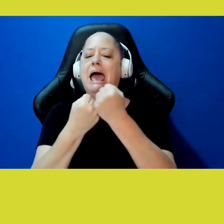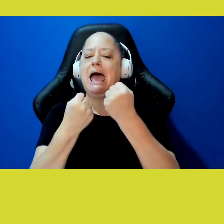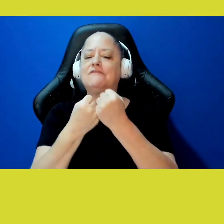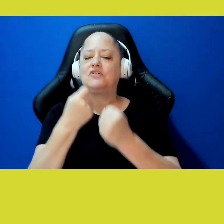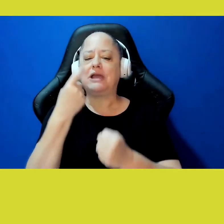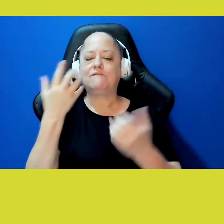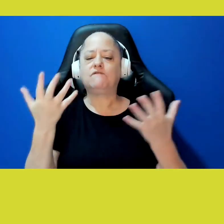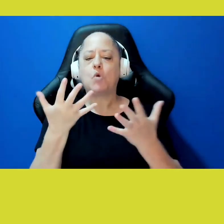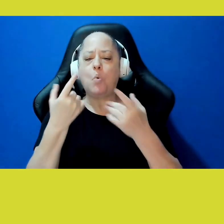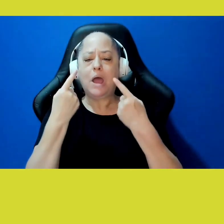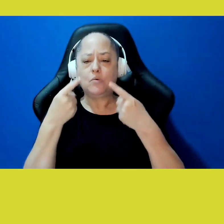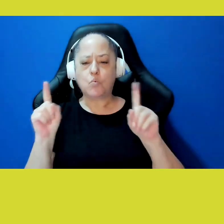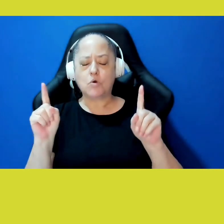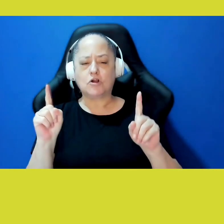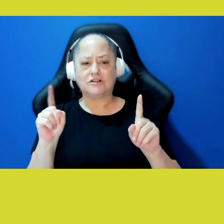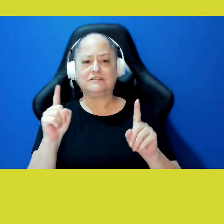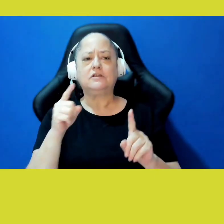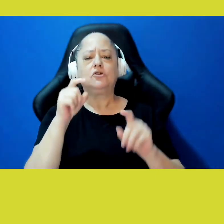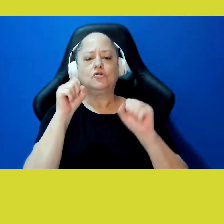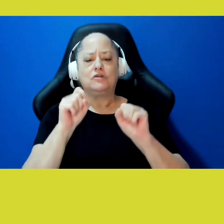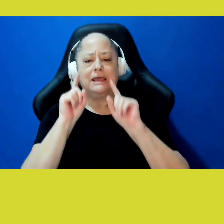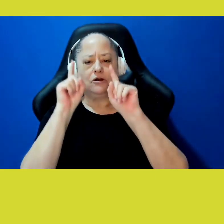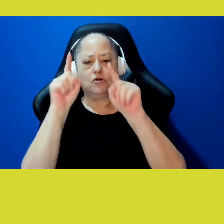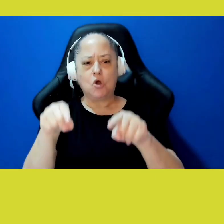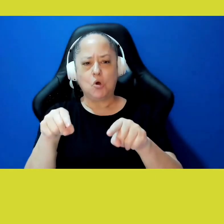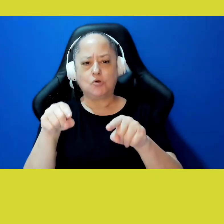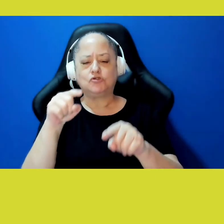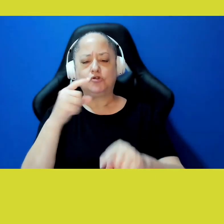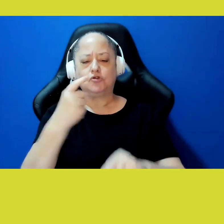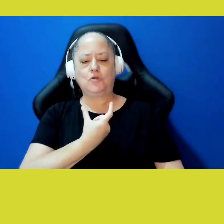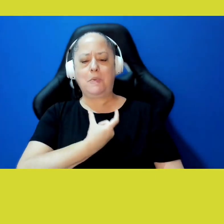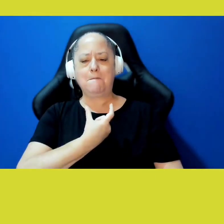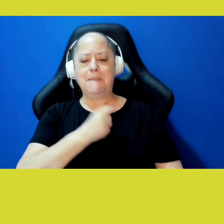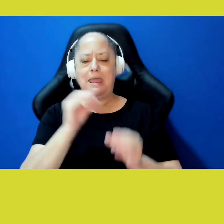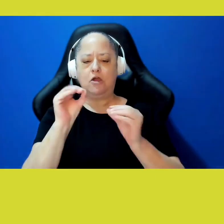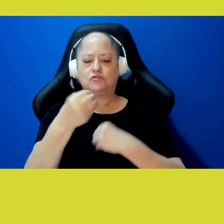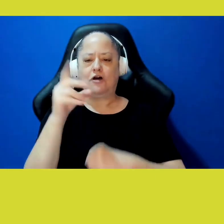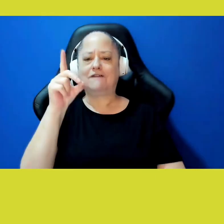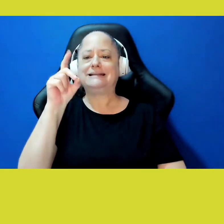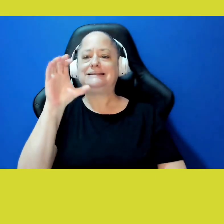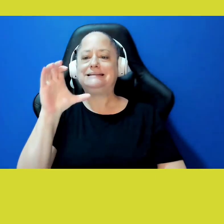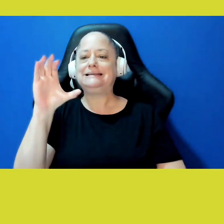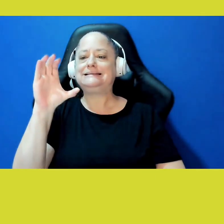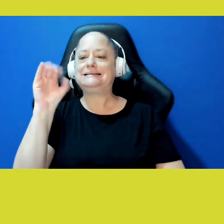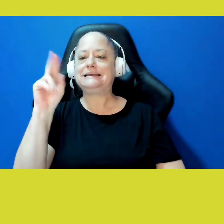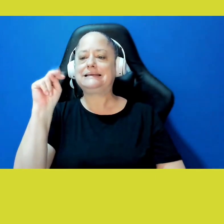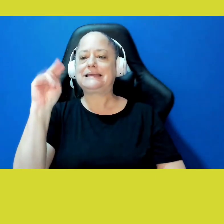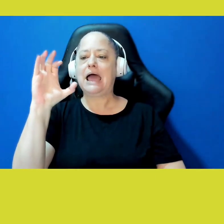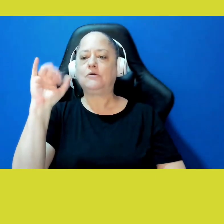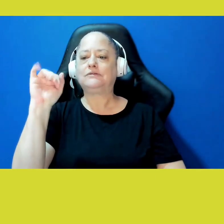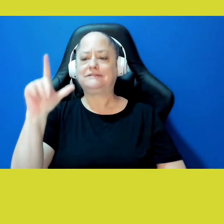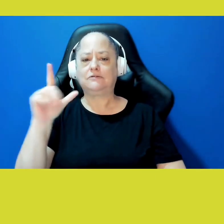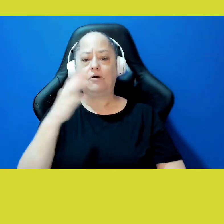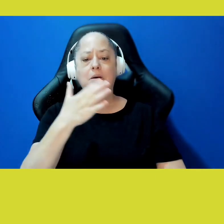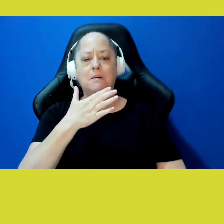Also, you know, you can go down to the mayor's office, D.C. Council, and my addition to this would be, we